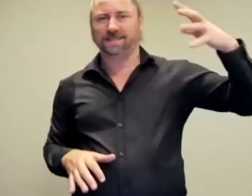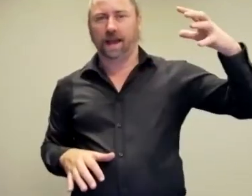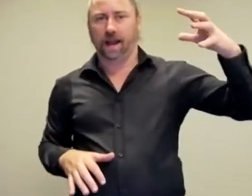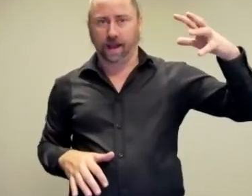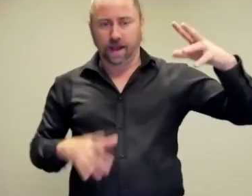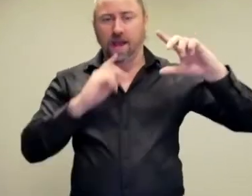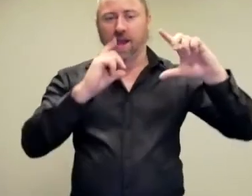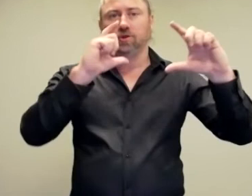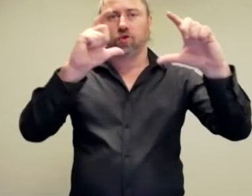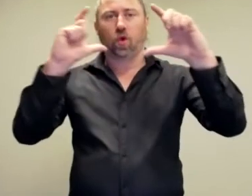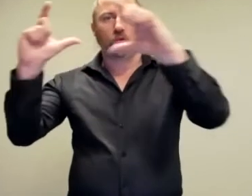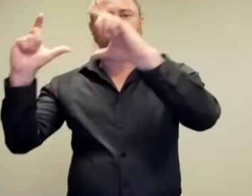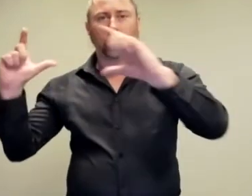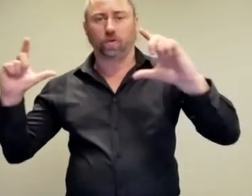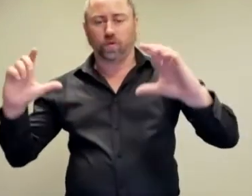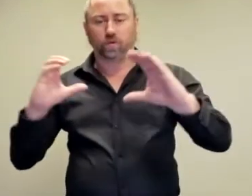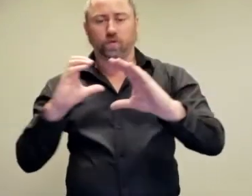circles connect to the transforming matter